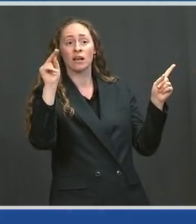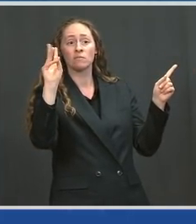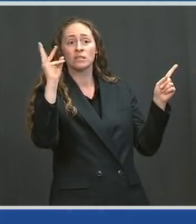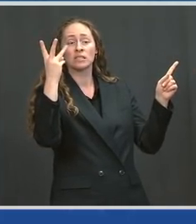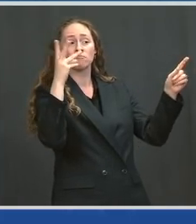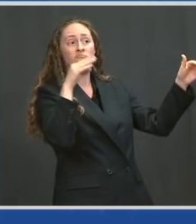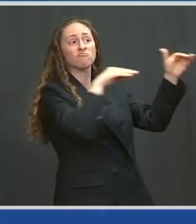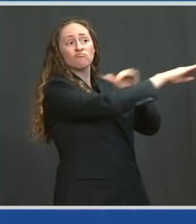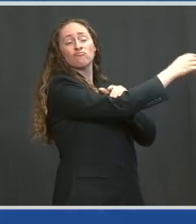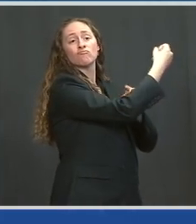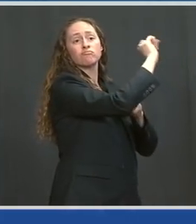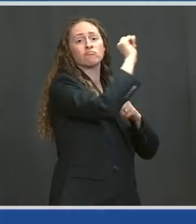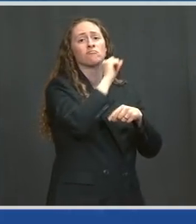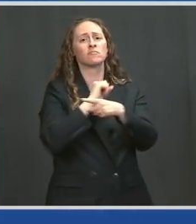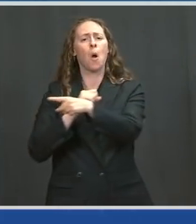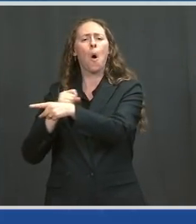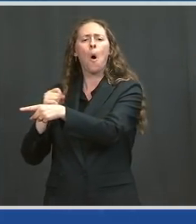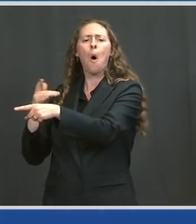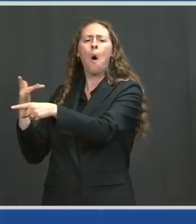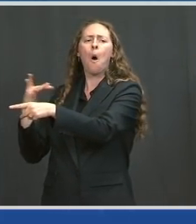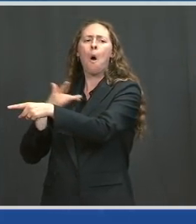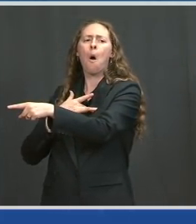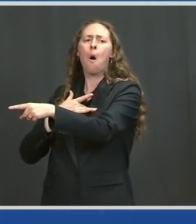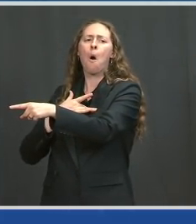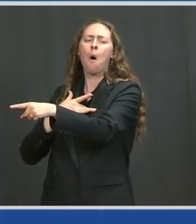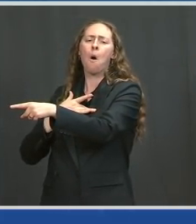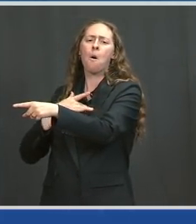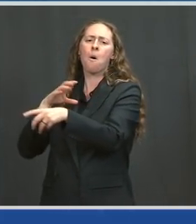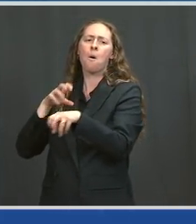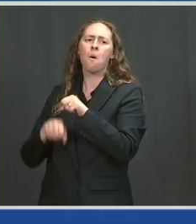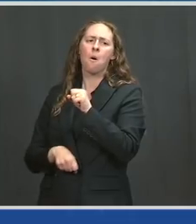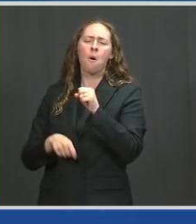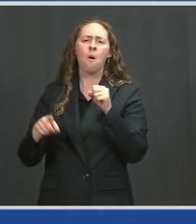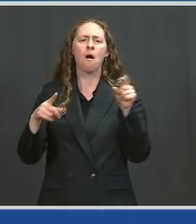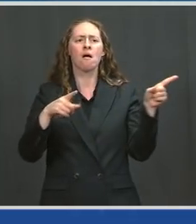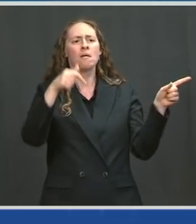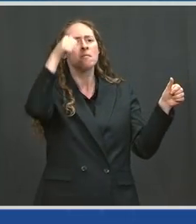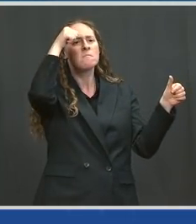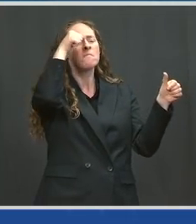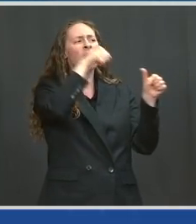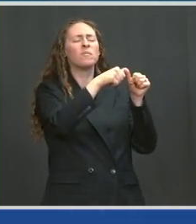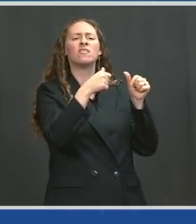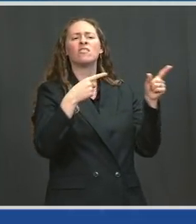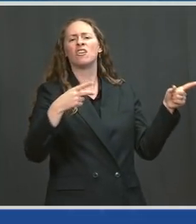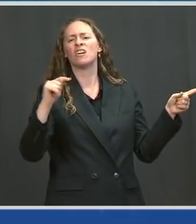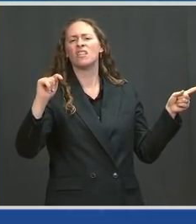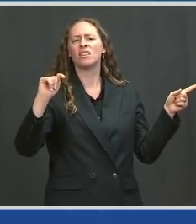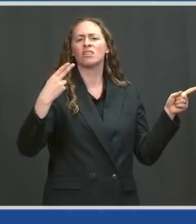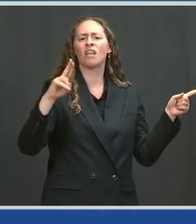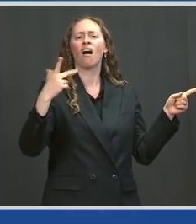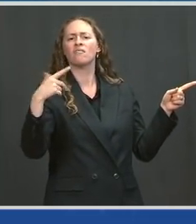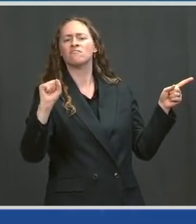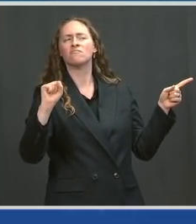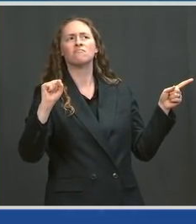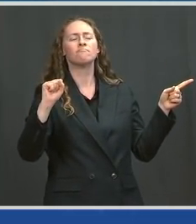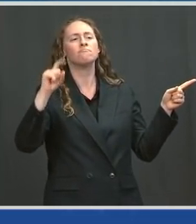A mob of violent white extremists, thugs, said reminded her of what happened in Greenwood